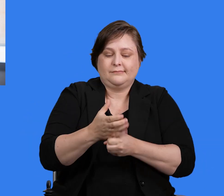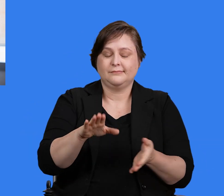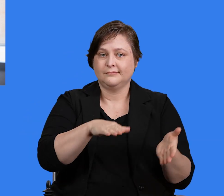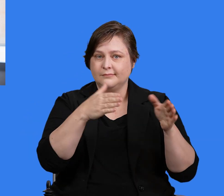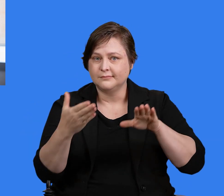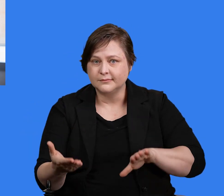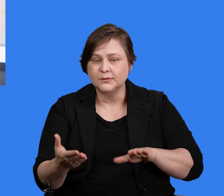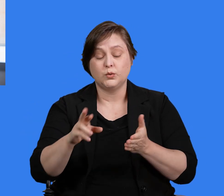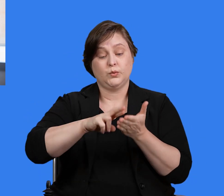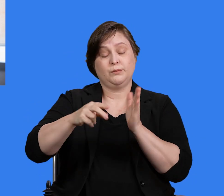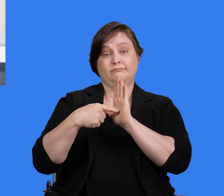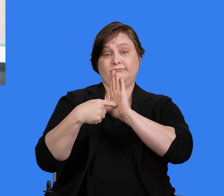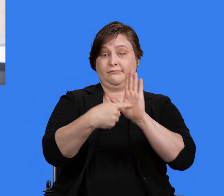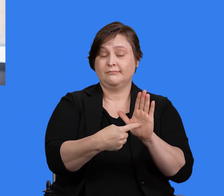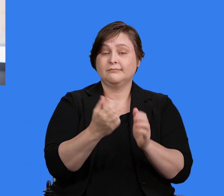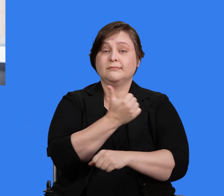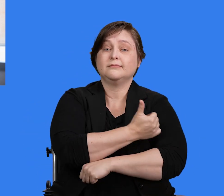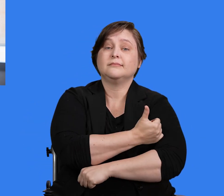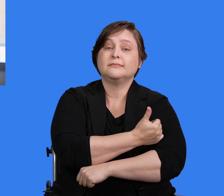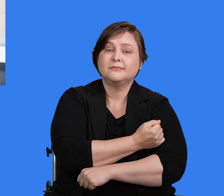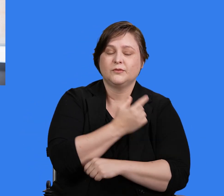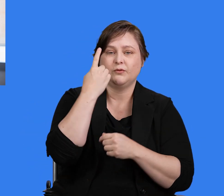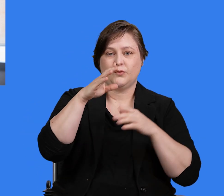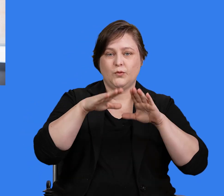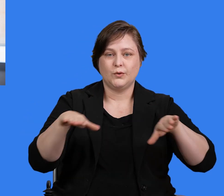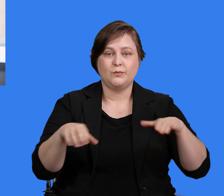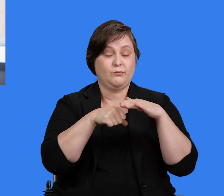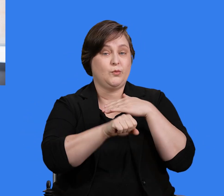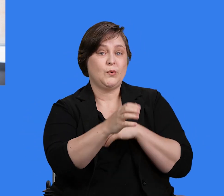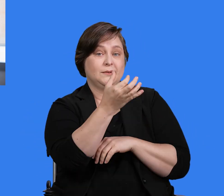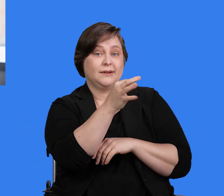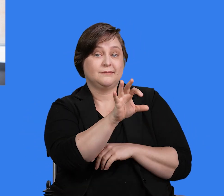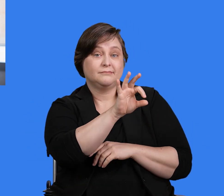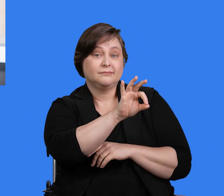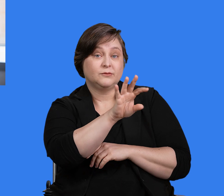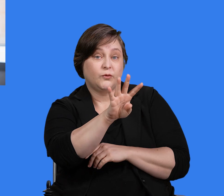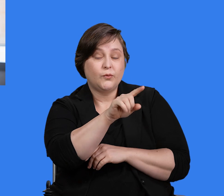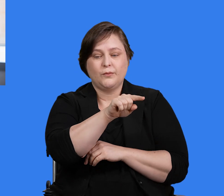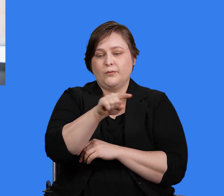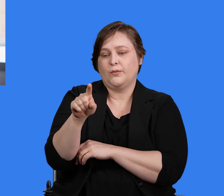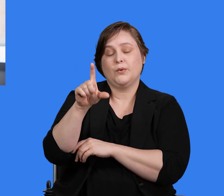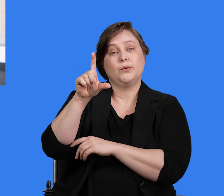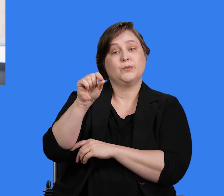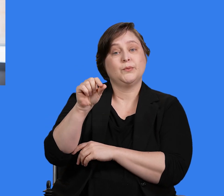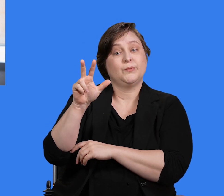Research shows that vaccinations for children born from 1994–2023